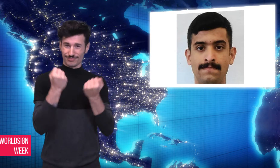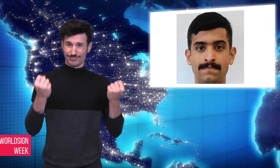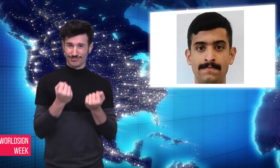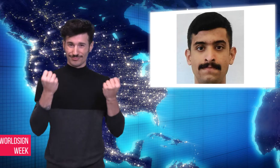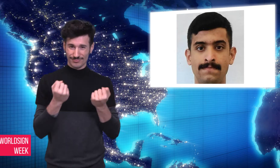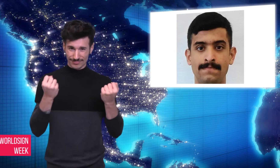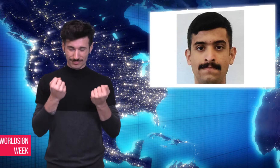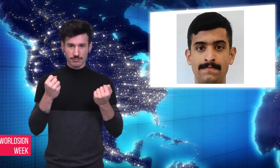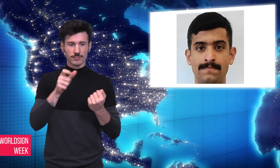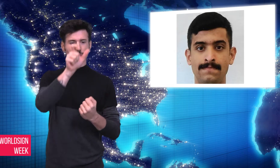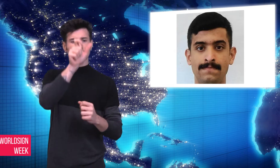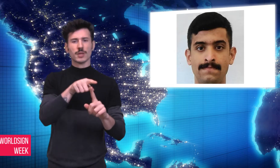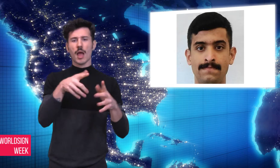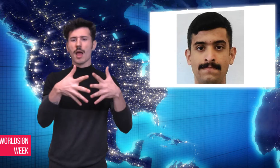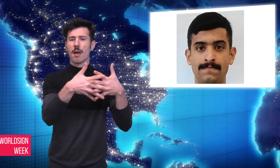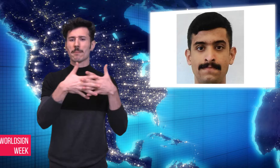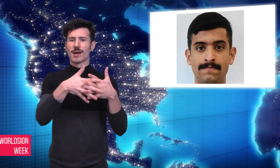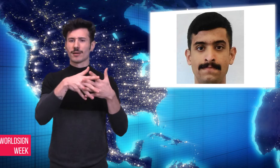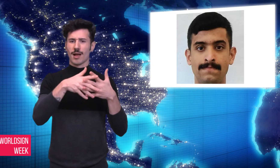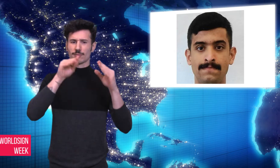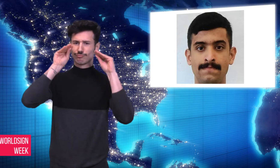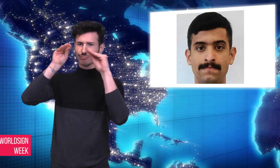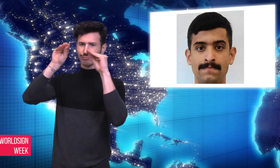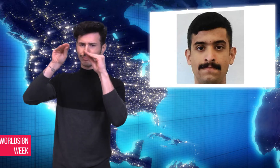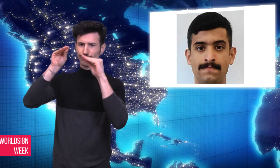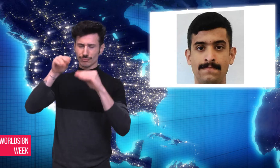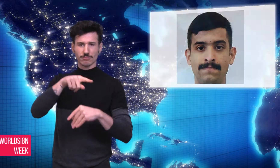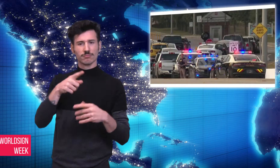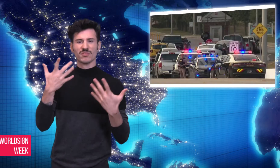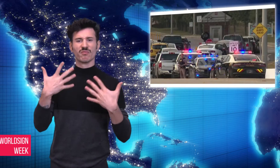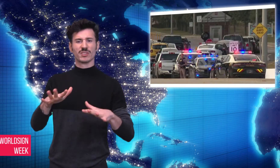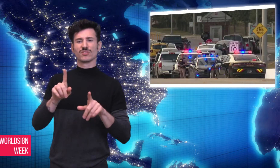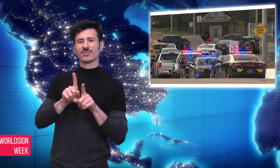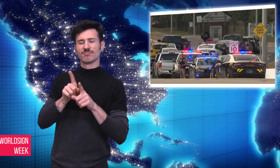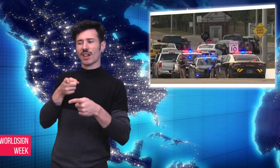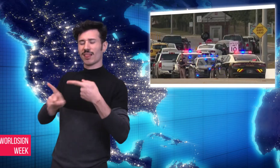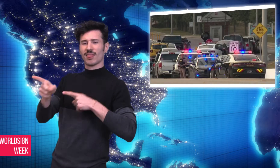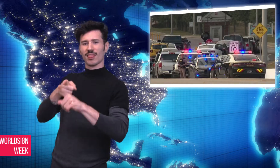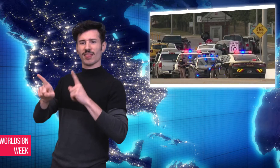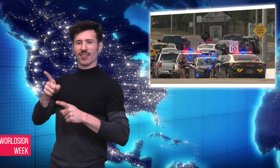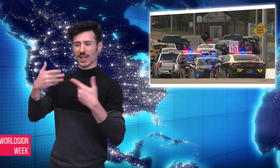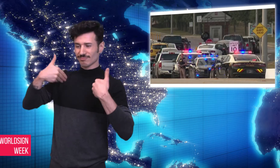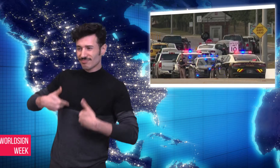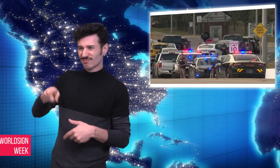He also was said to have filed a complaint against